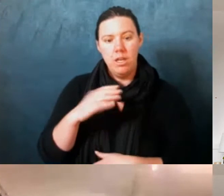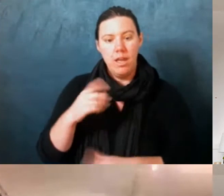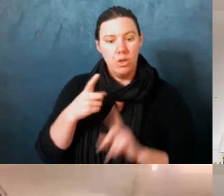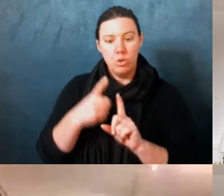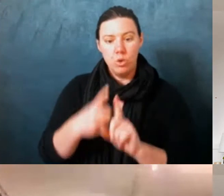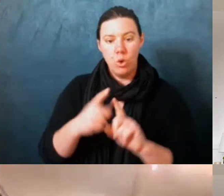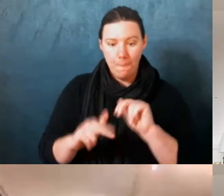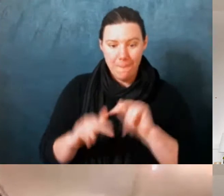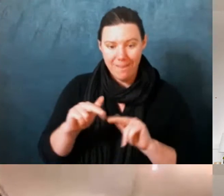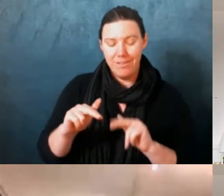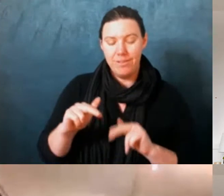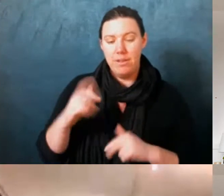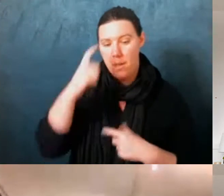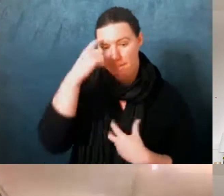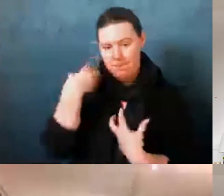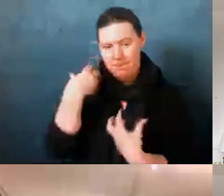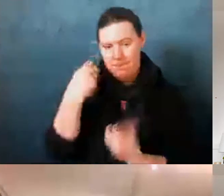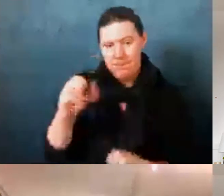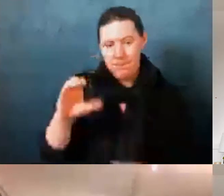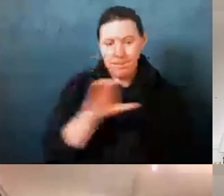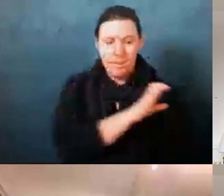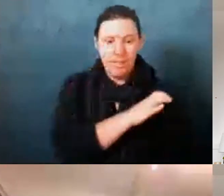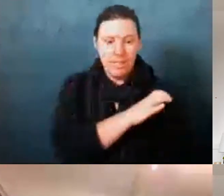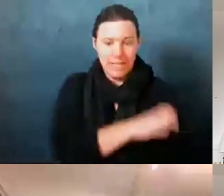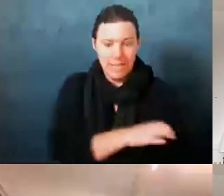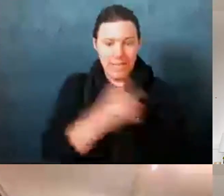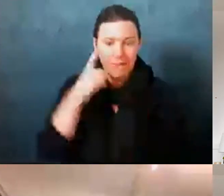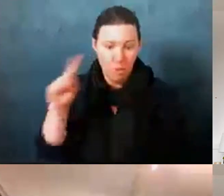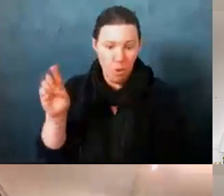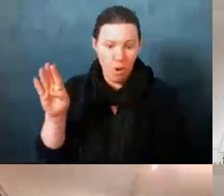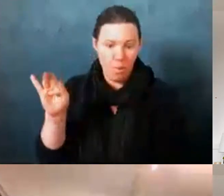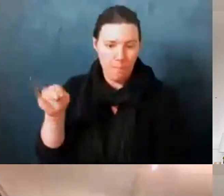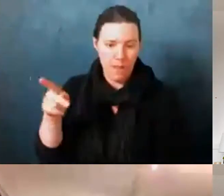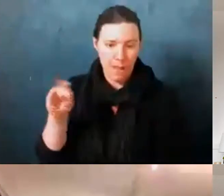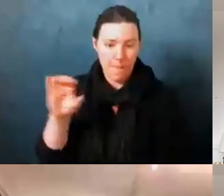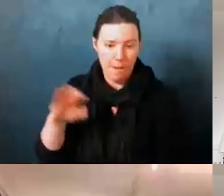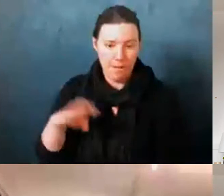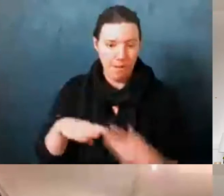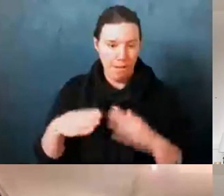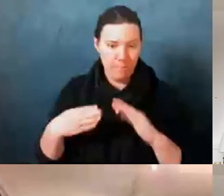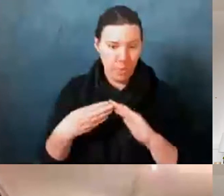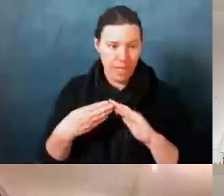for BI Park community. And that's why the lack of the mental health for the youth,